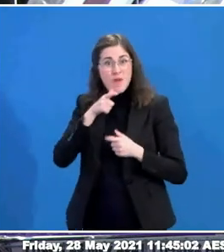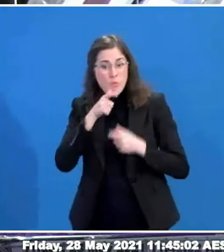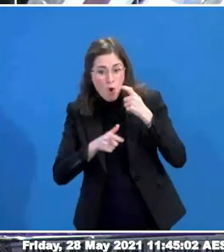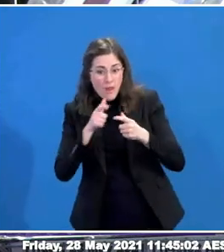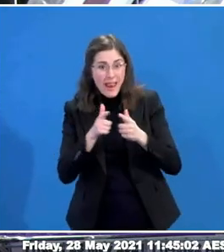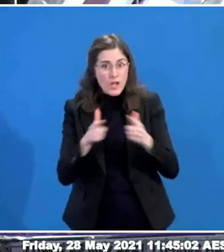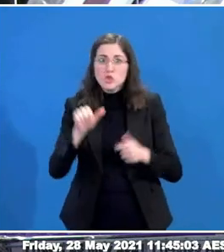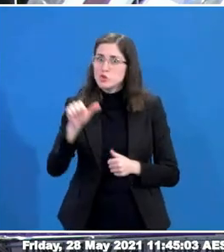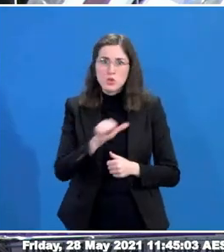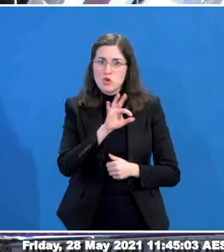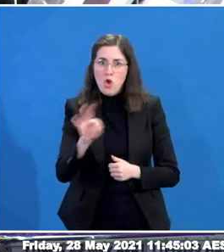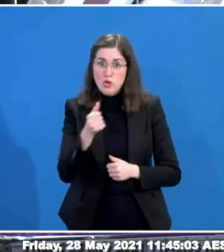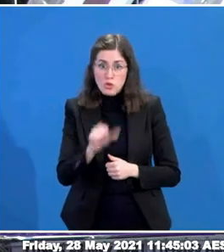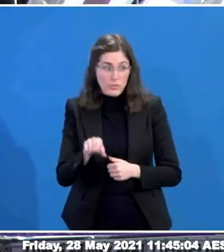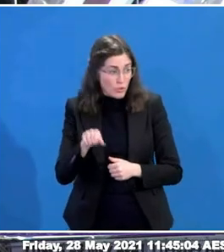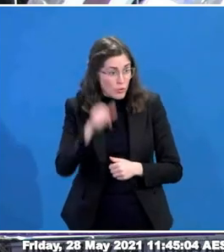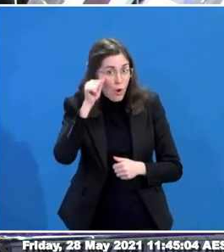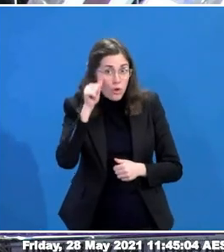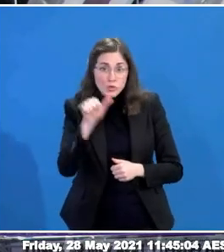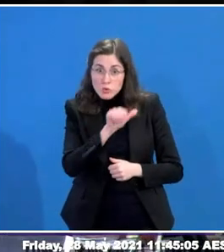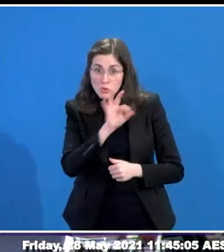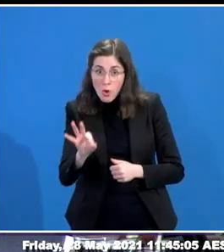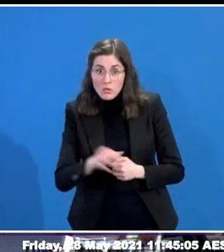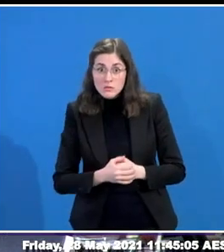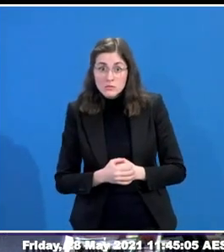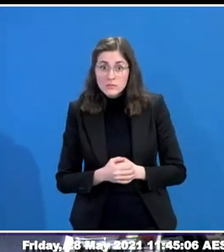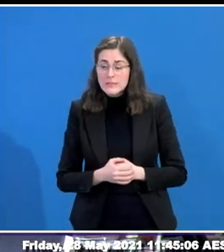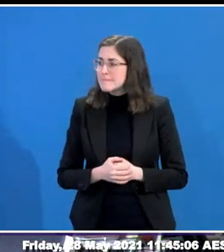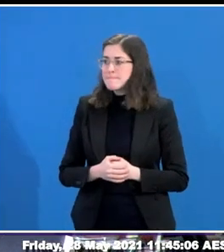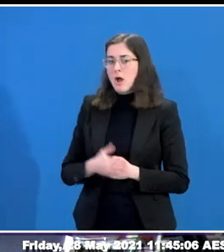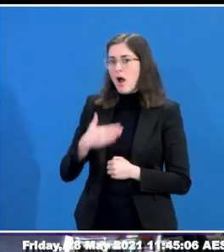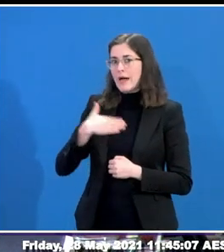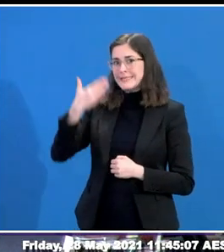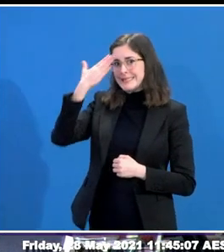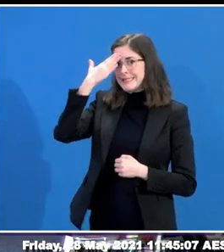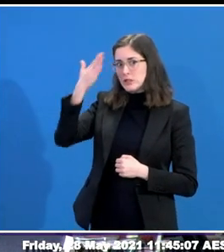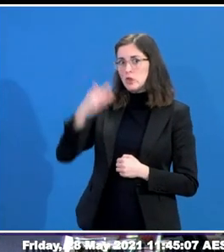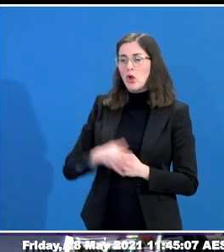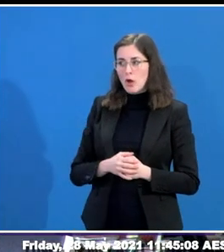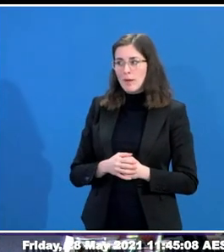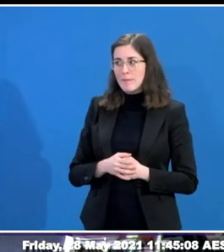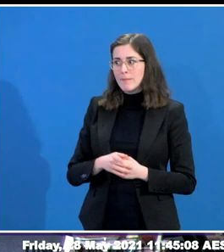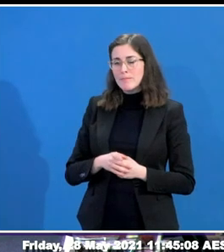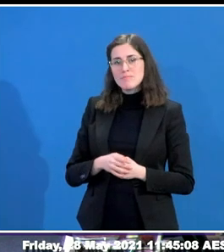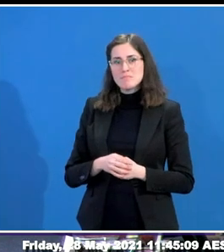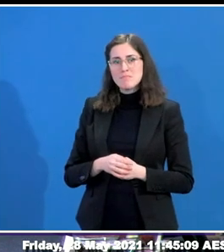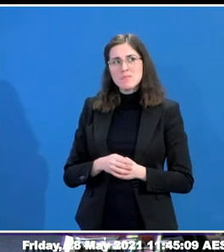avoided? Are you aware that that reflects best practice? I'm not aware of it but I believe some of those terms would be inappropriate.